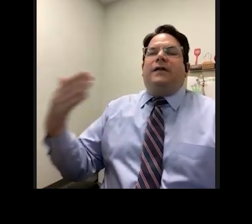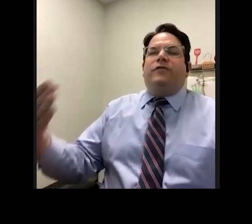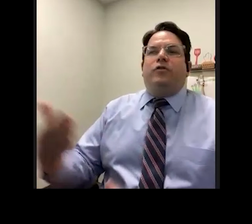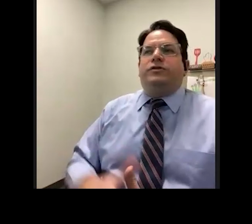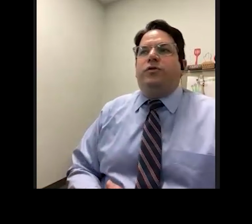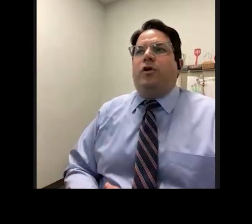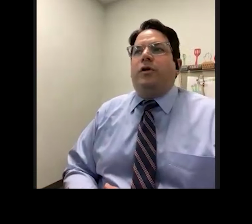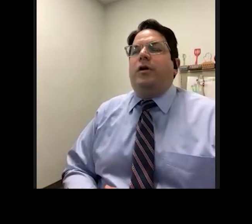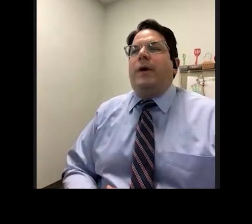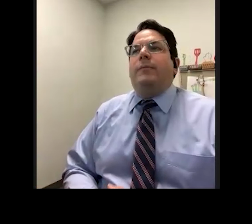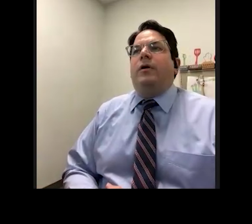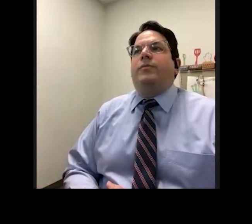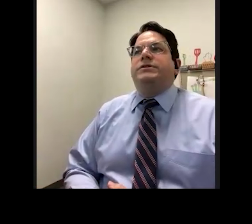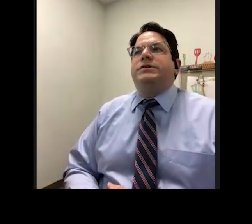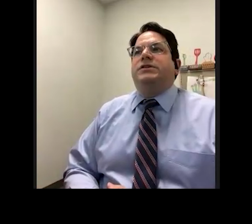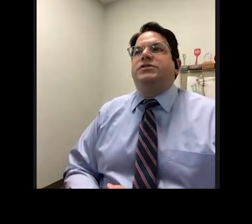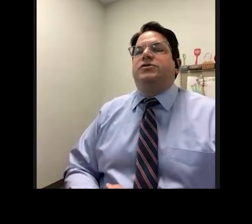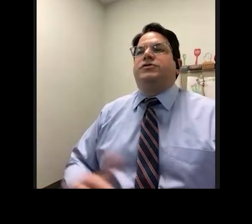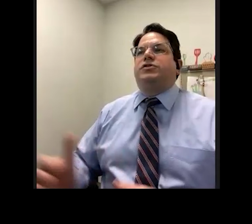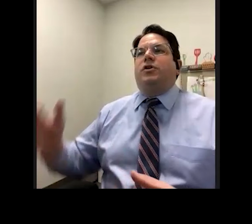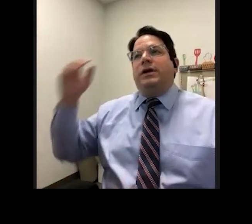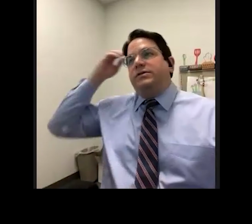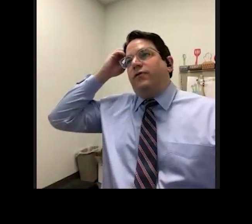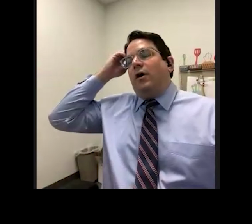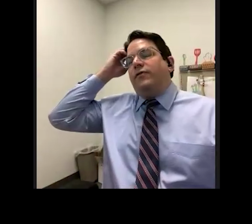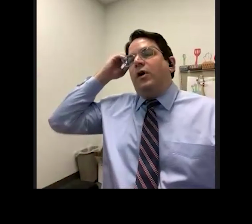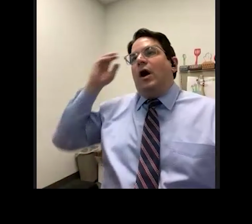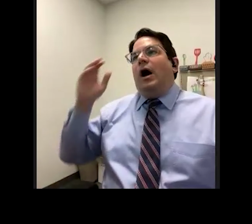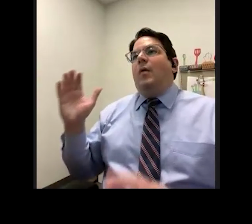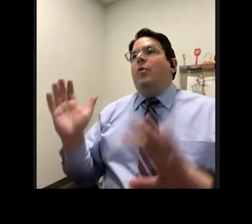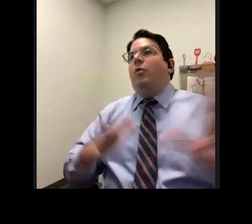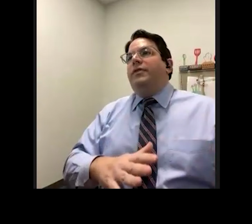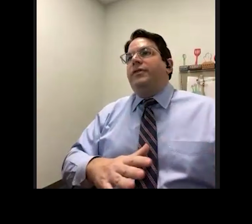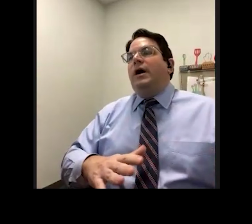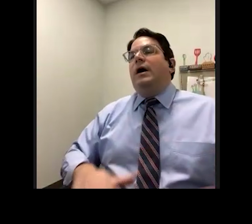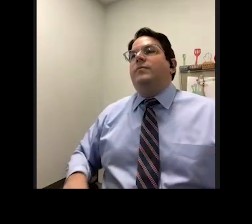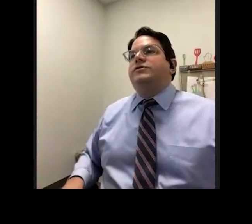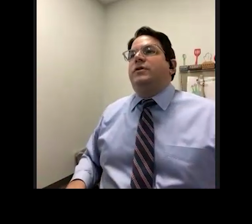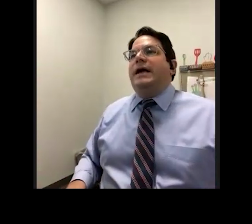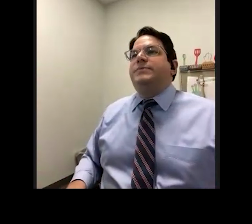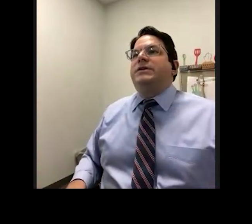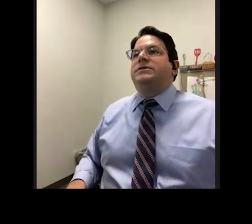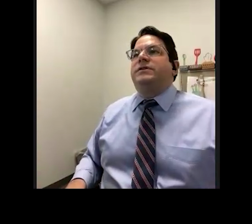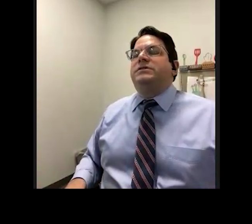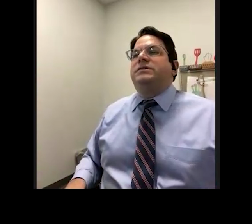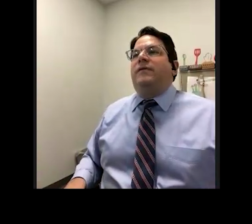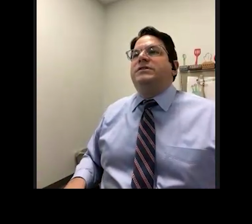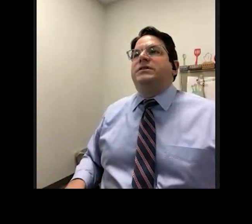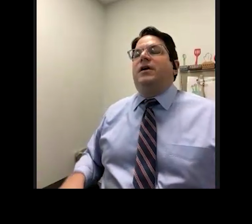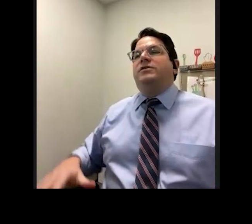As I alluded to earlier in my part of the presentation, Social Security is involved with certain aspects of these scenarios.